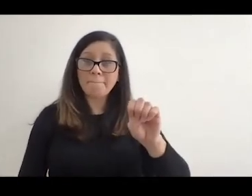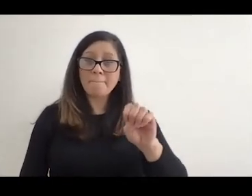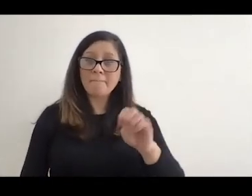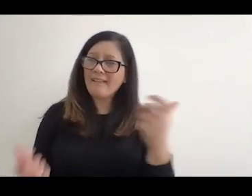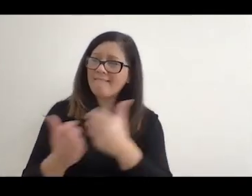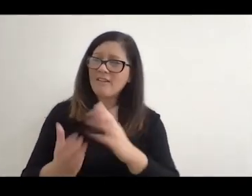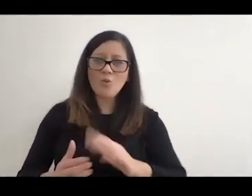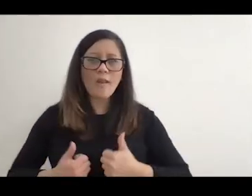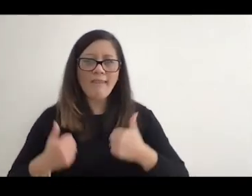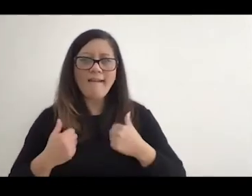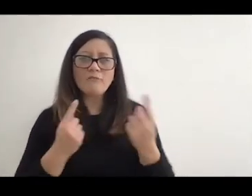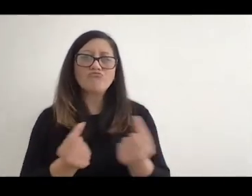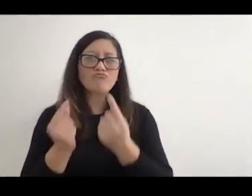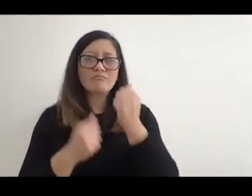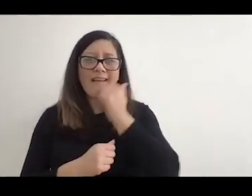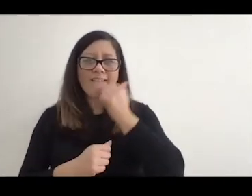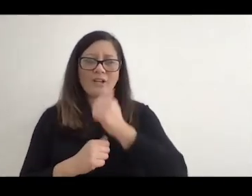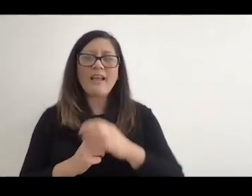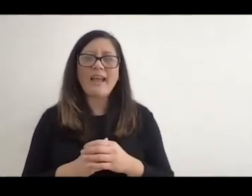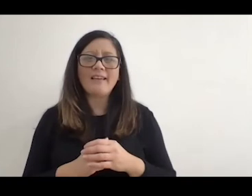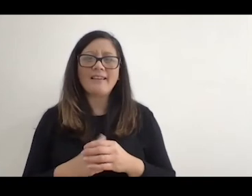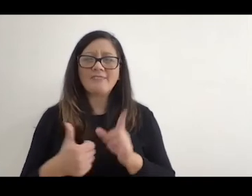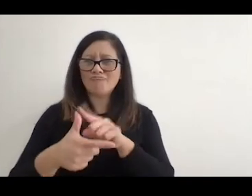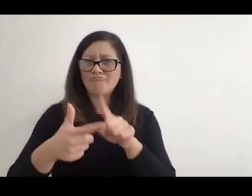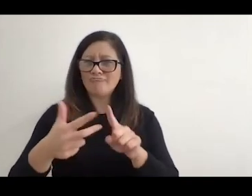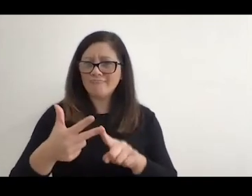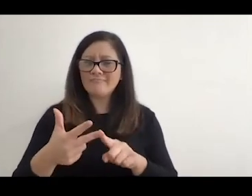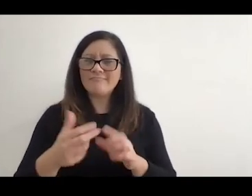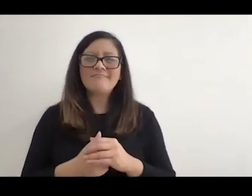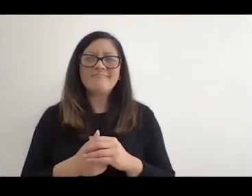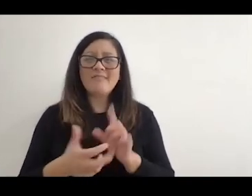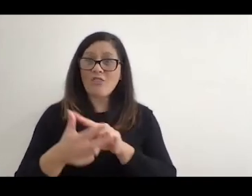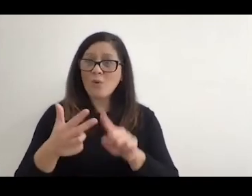accessible smart fashionable share it use it site me because I think